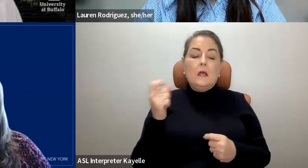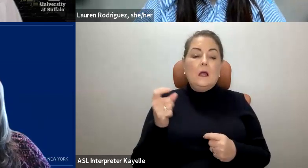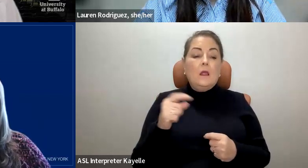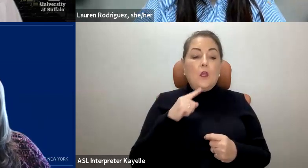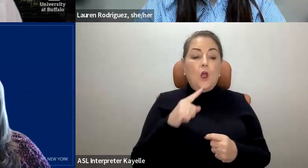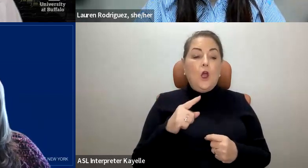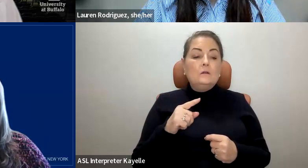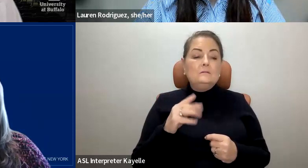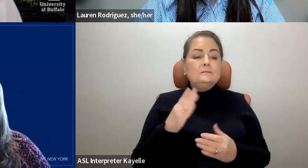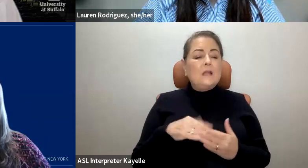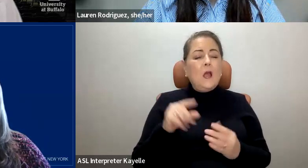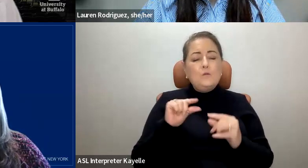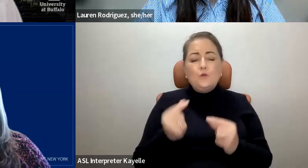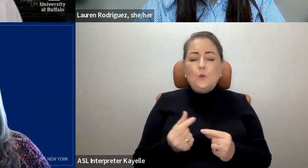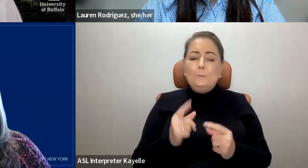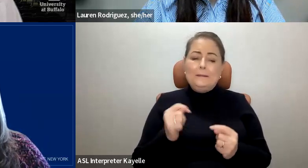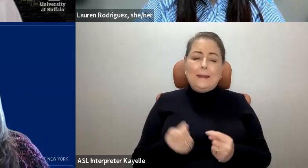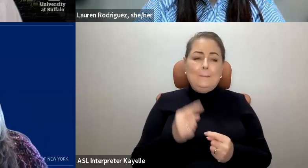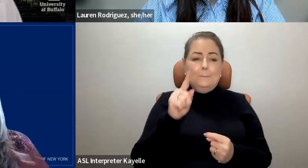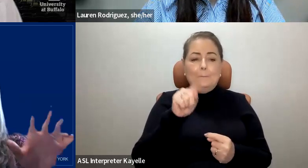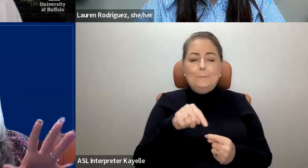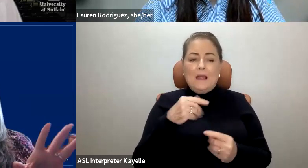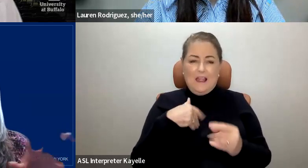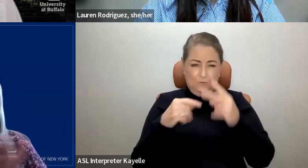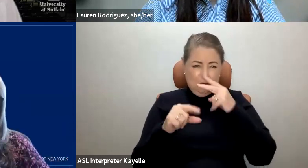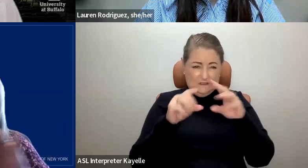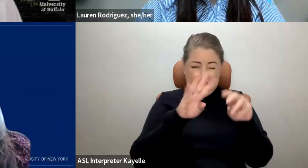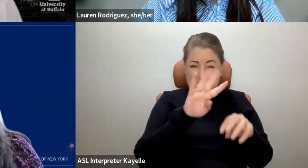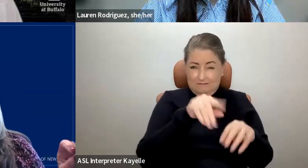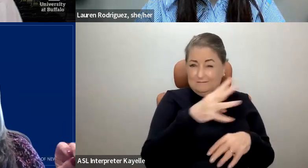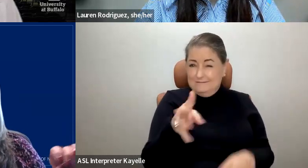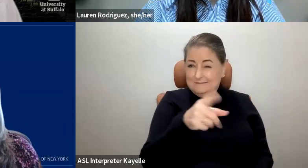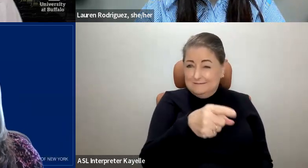particular groups and teams with specific charges and you see them on the screen. And if you want to learn more about who all